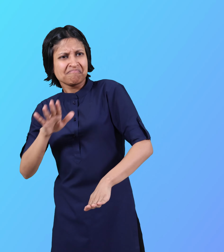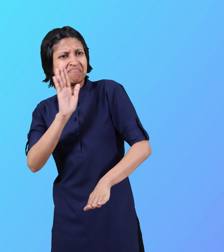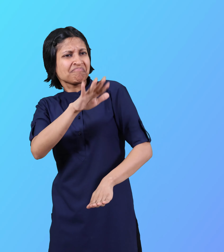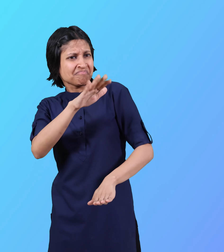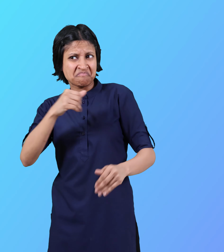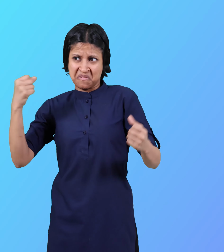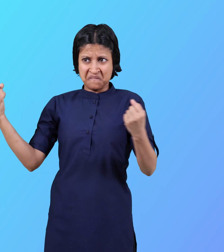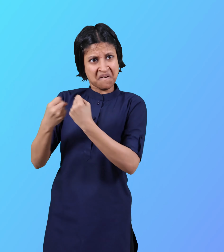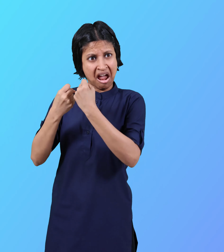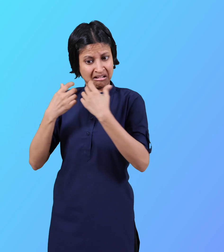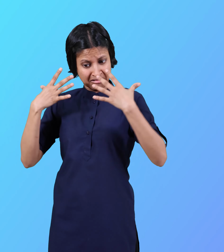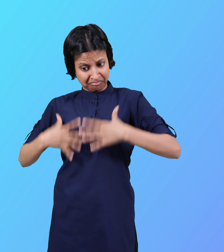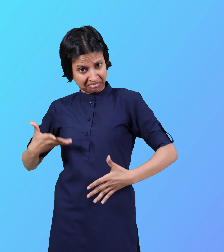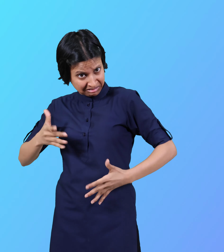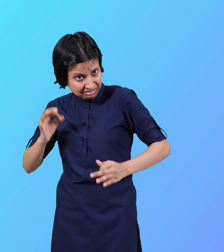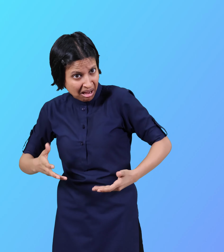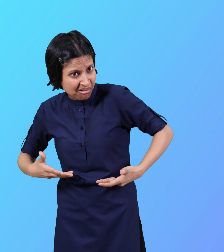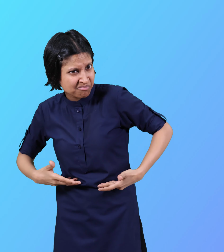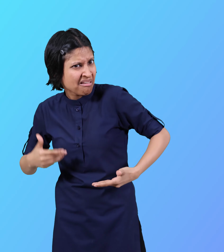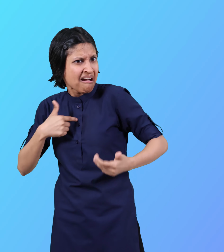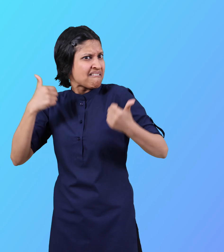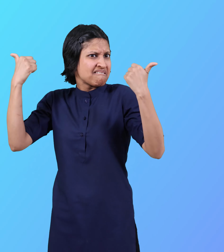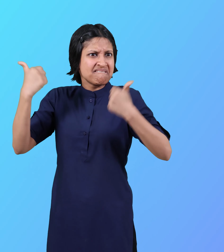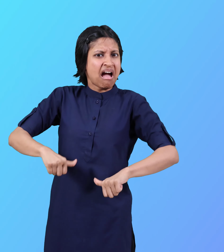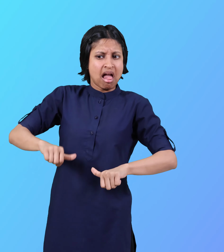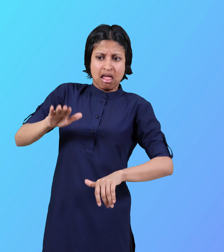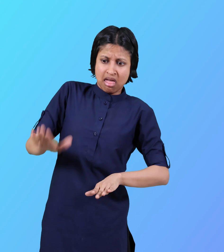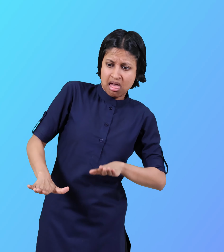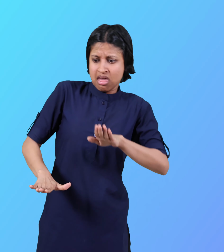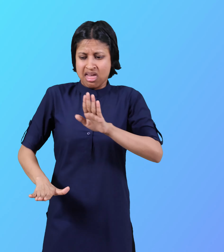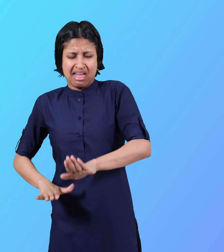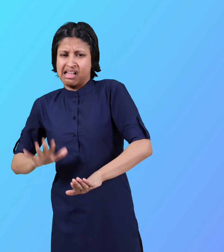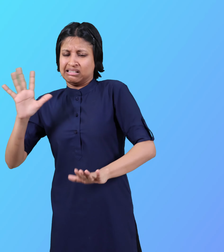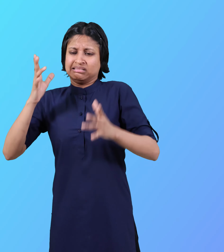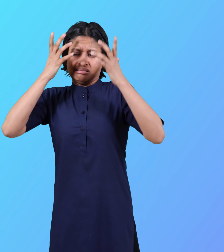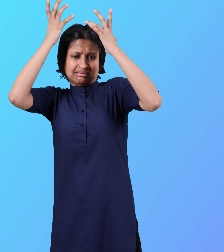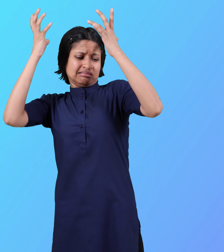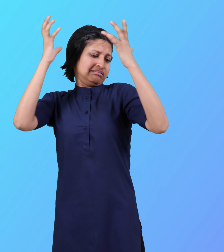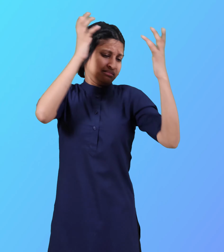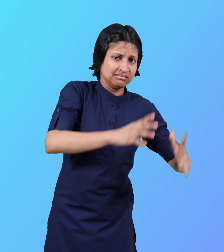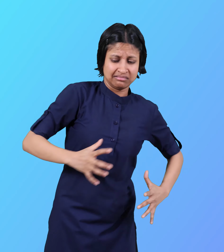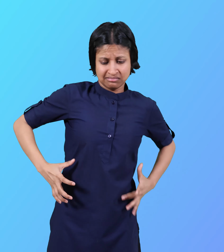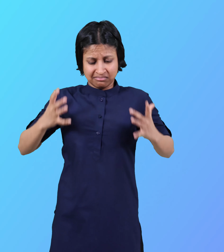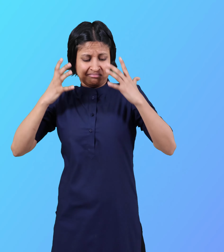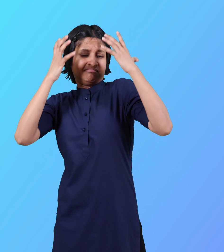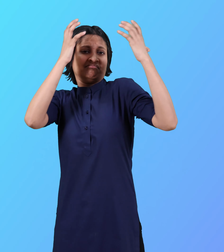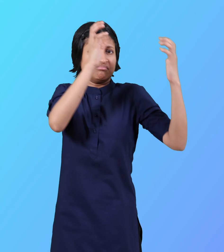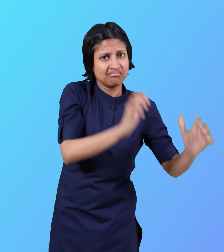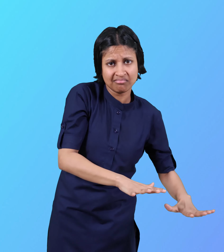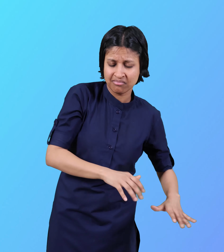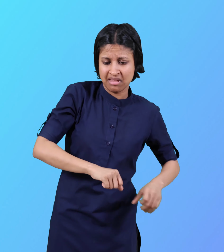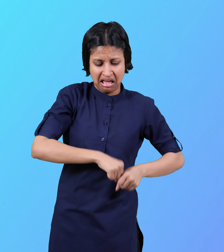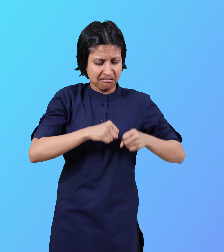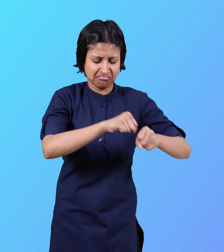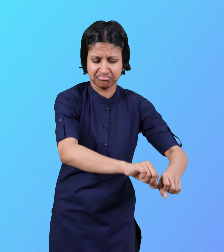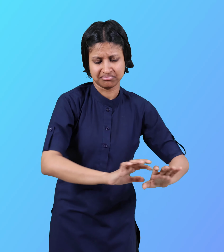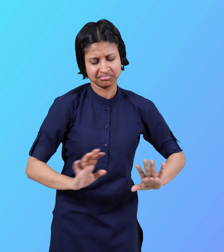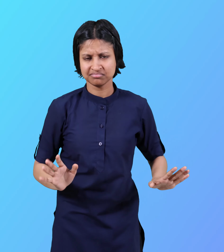but David was not used to all those heavy things. David said to Saul, “I can’t fight in these things. I’m not used to them.” So David took them off.